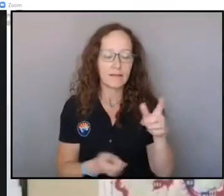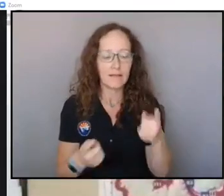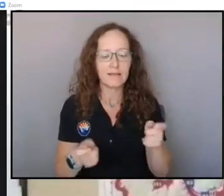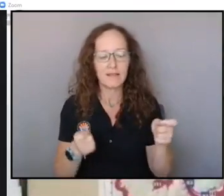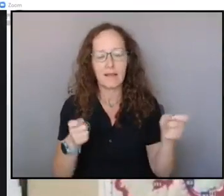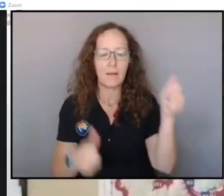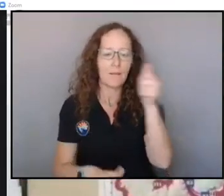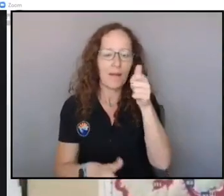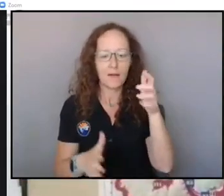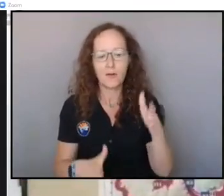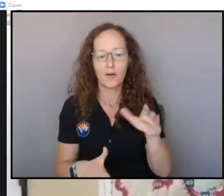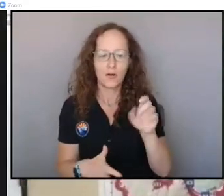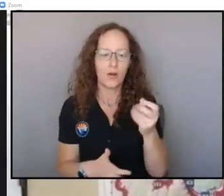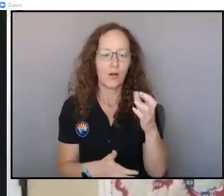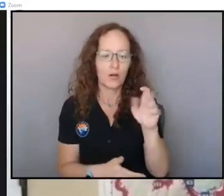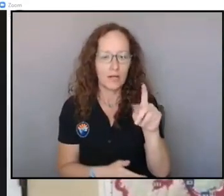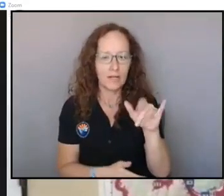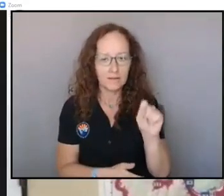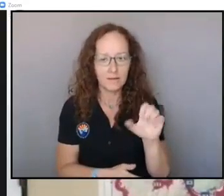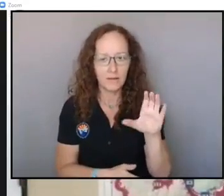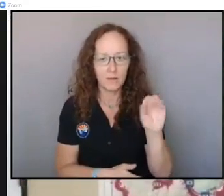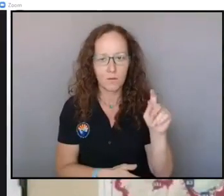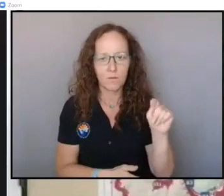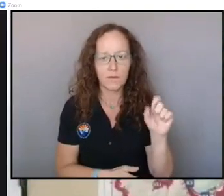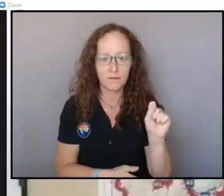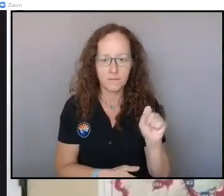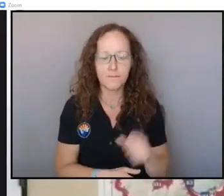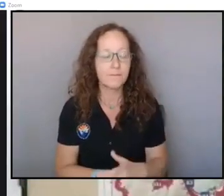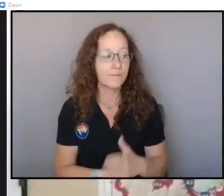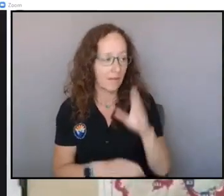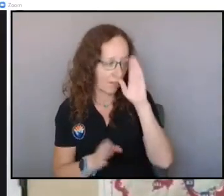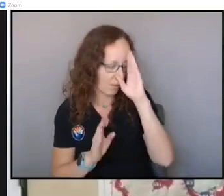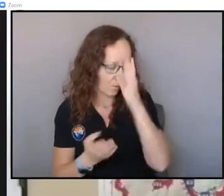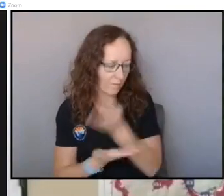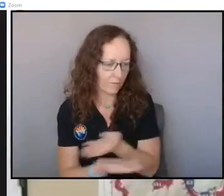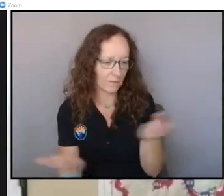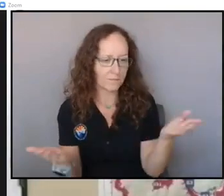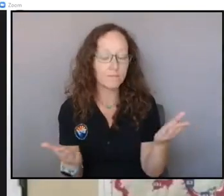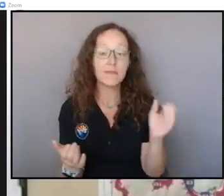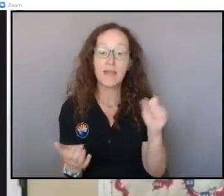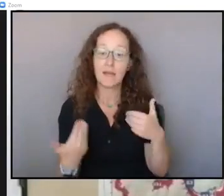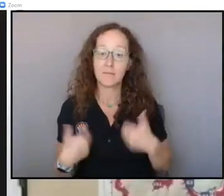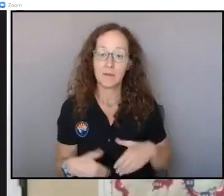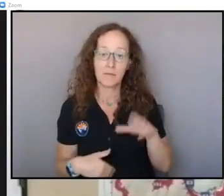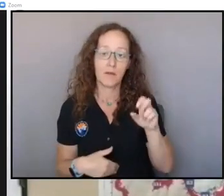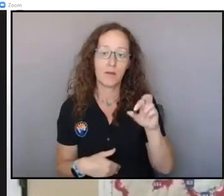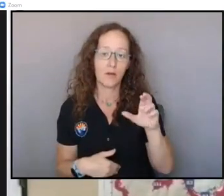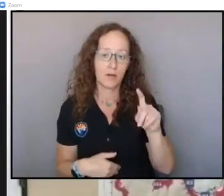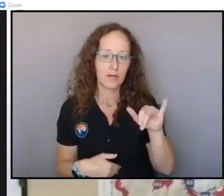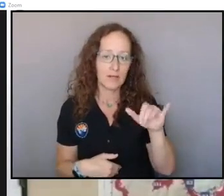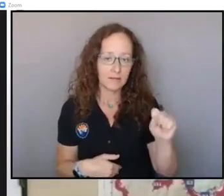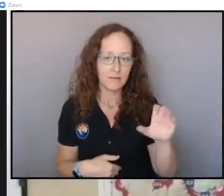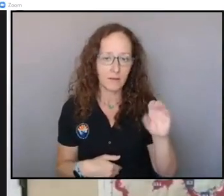YEAH, CURTIS COOTS, INCIDENT COMMANDER FOR CALIFORNIA INCIDENT MANAGEMENT TEAM 2.